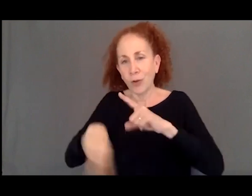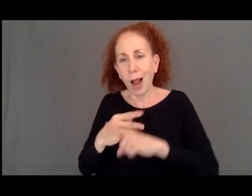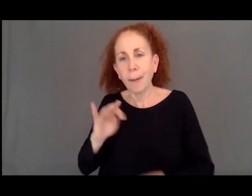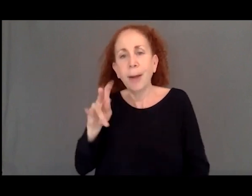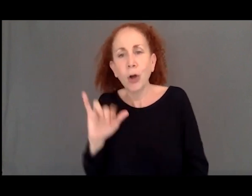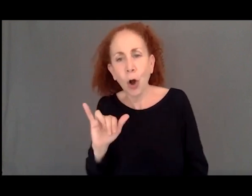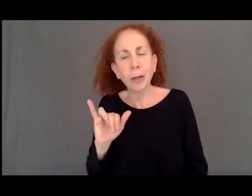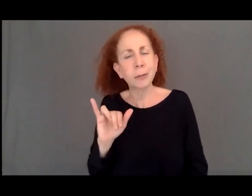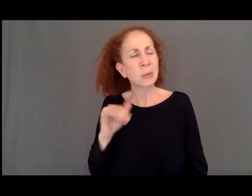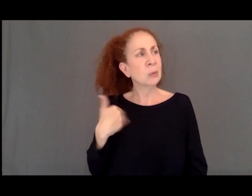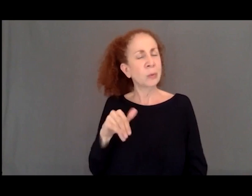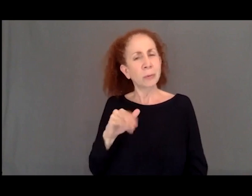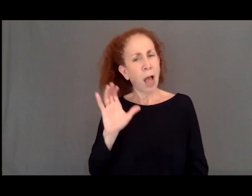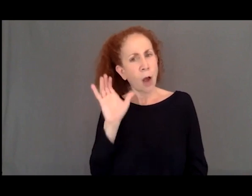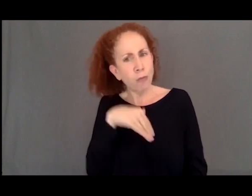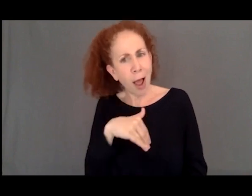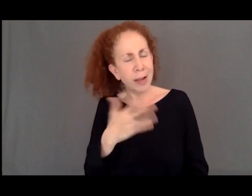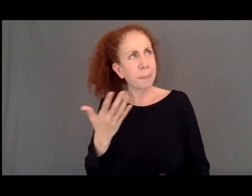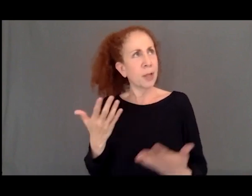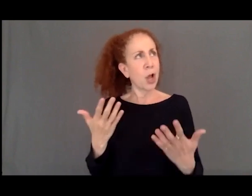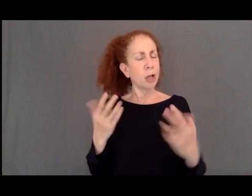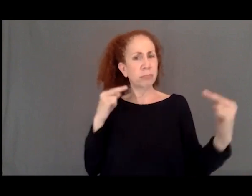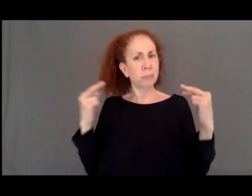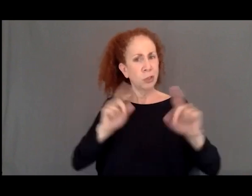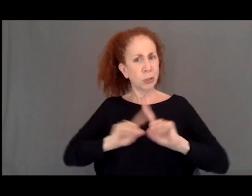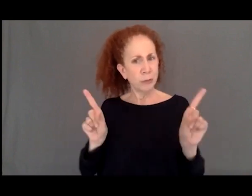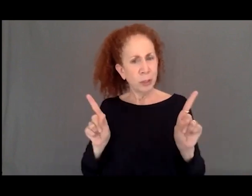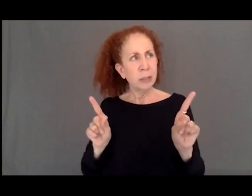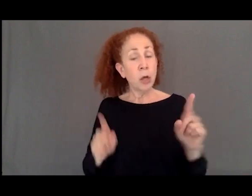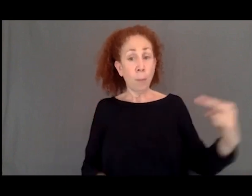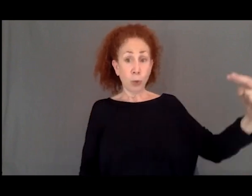it's a very ironic situation to be in. Because on the one hand, we are perceived